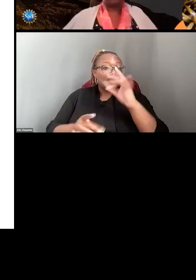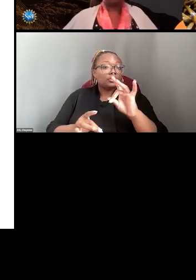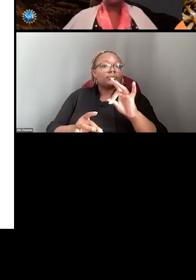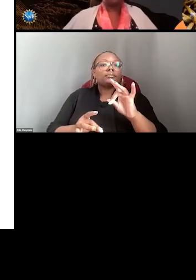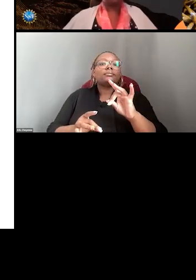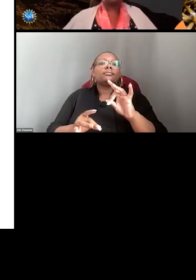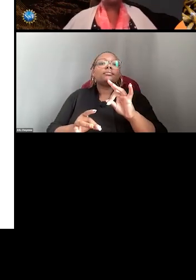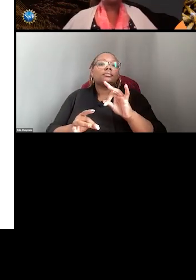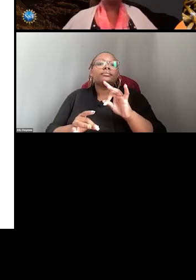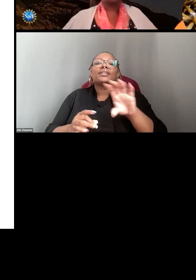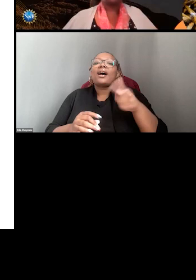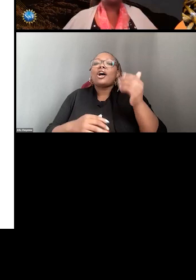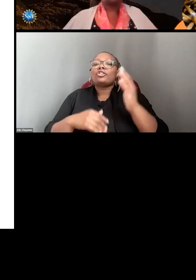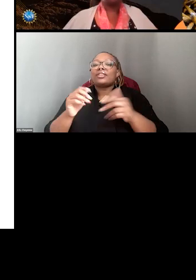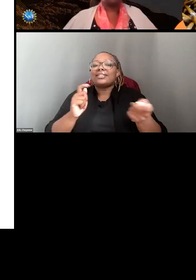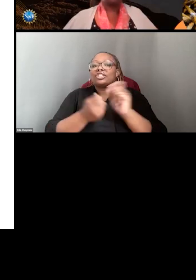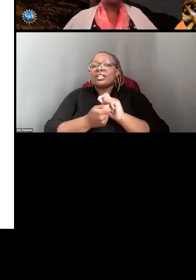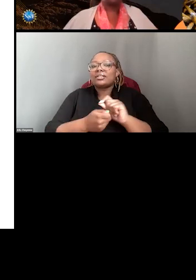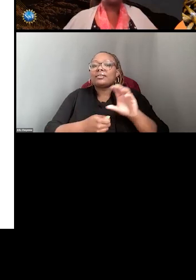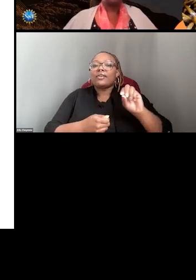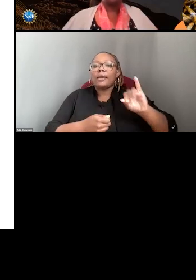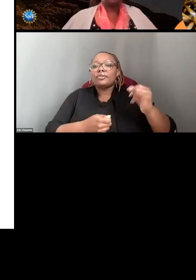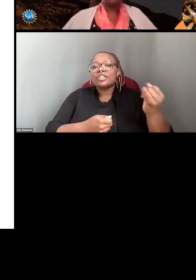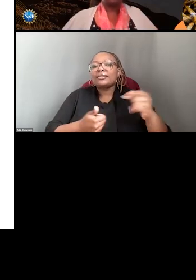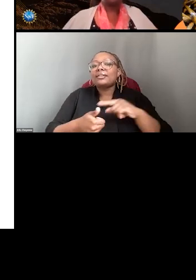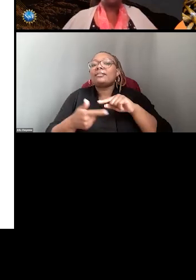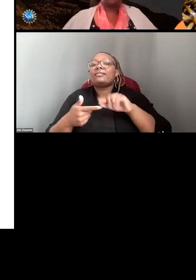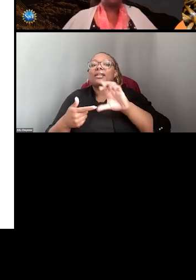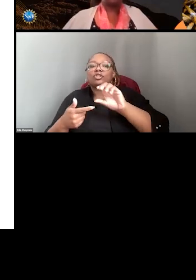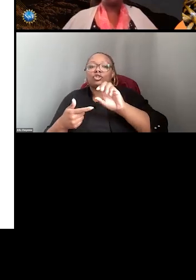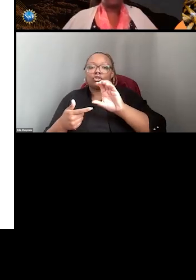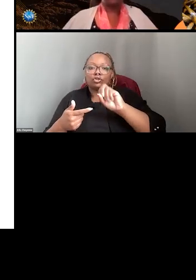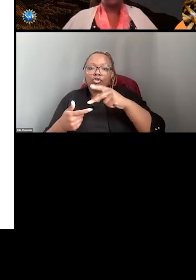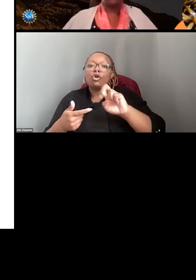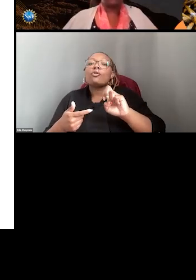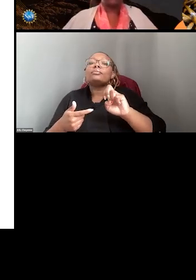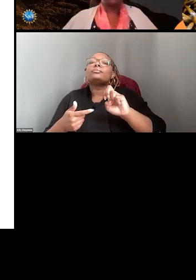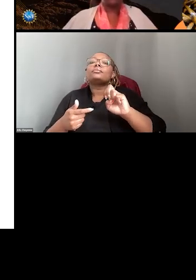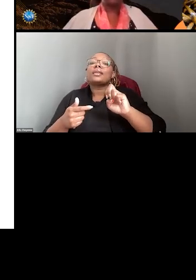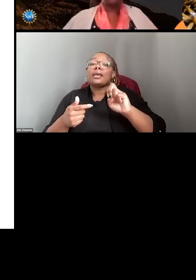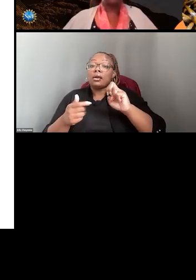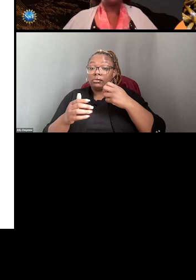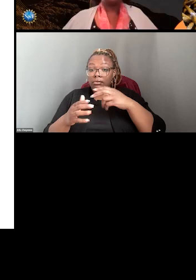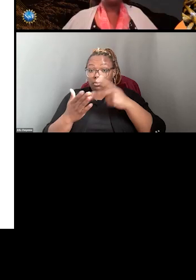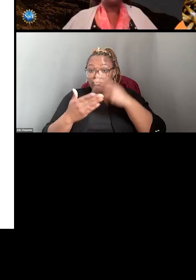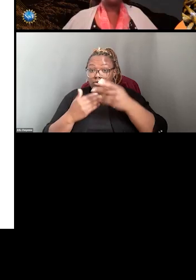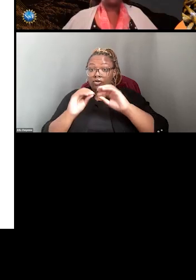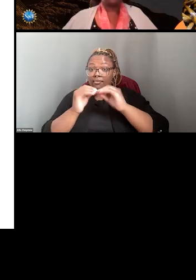by the program officer, and you will receive an award notice; and the annual cost share notifications. Next slide.